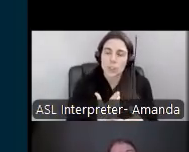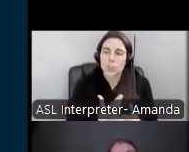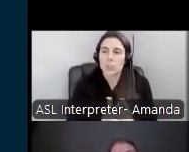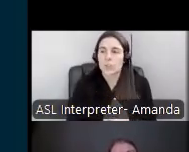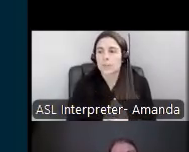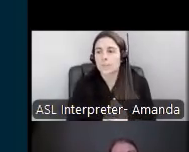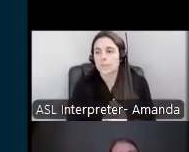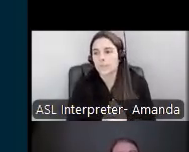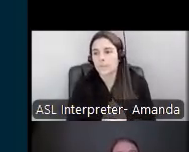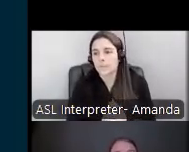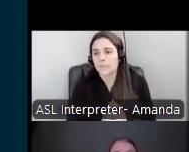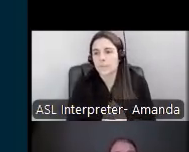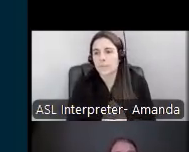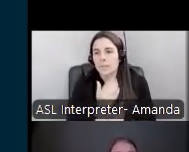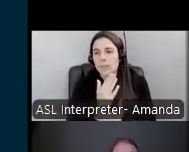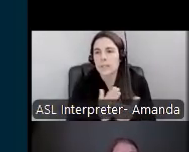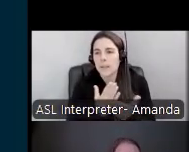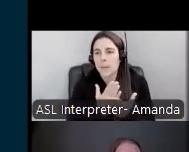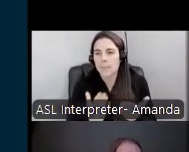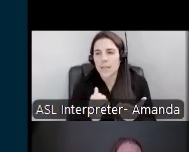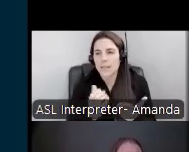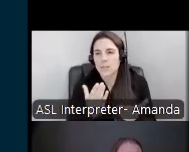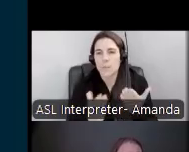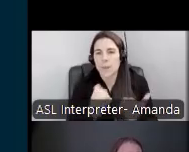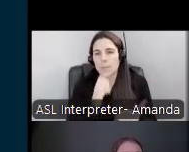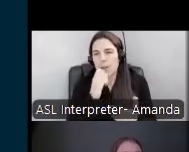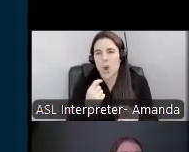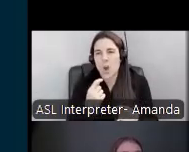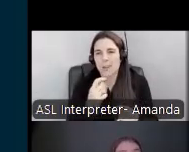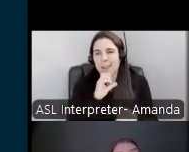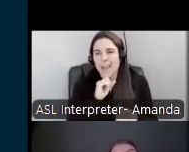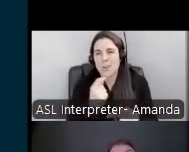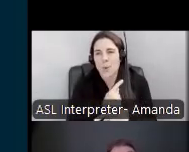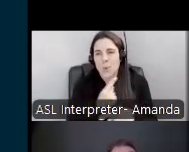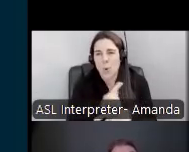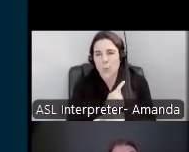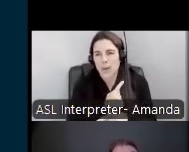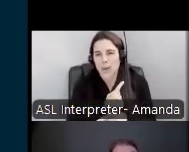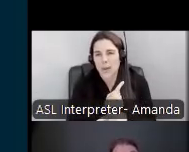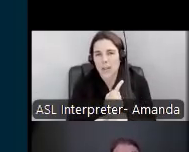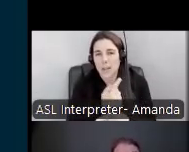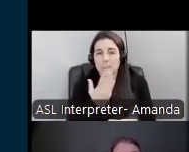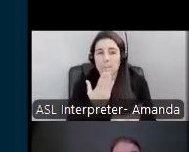and kind of some things that maybe aren't quite age appropriate for him yet, but maybe starting to be So, some